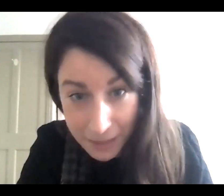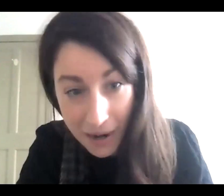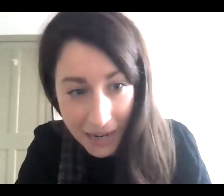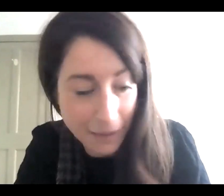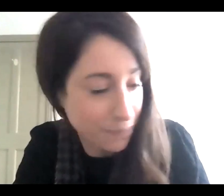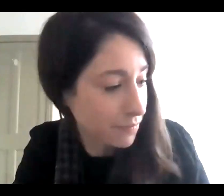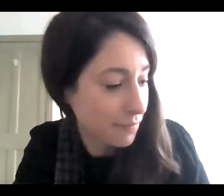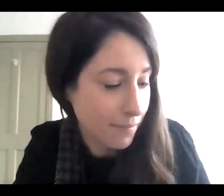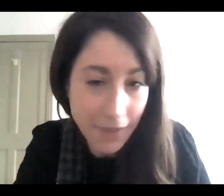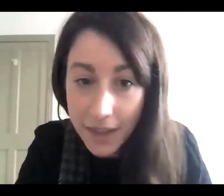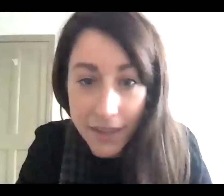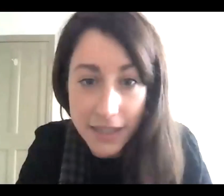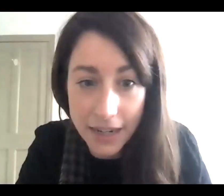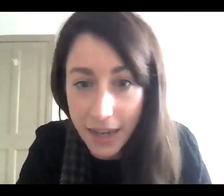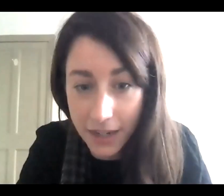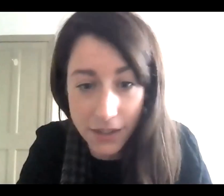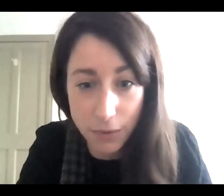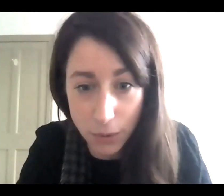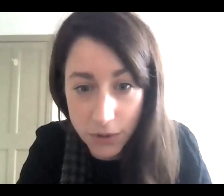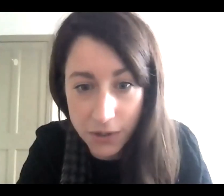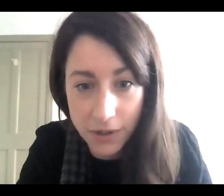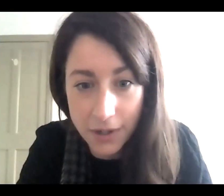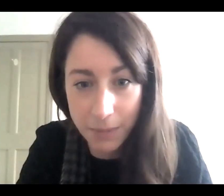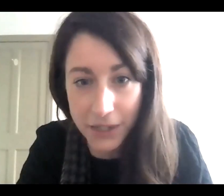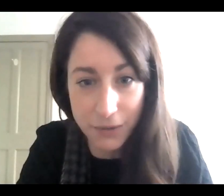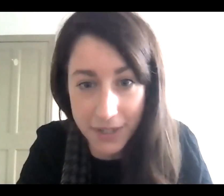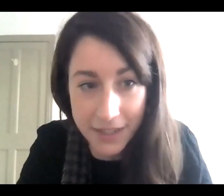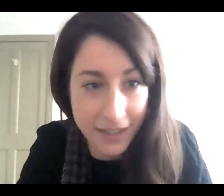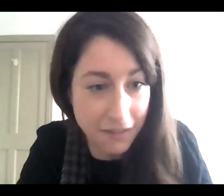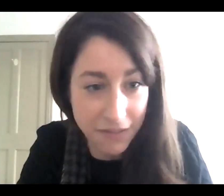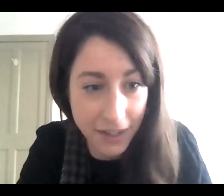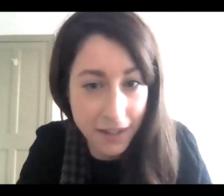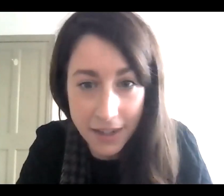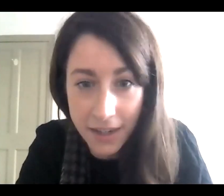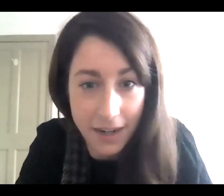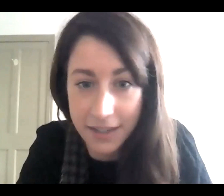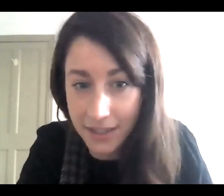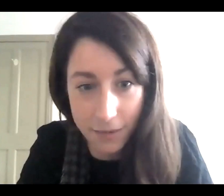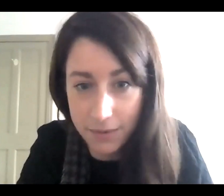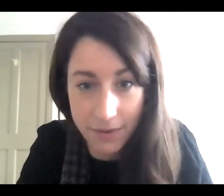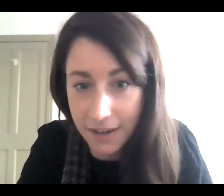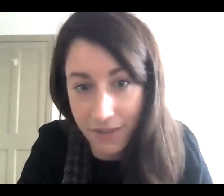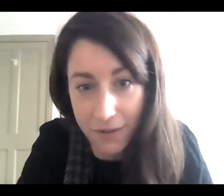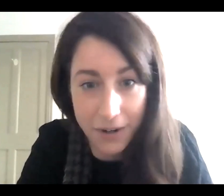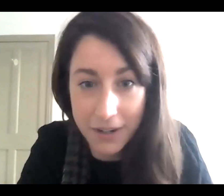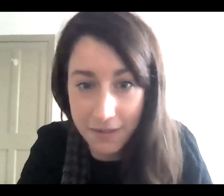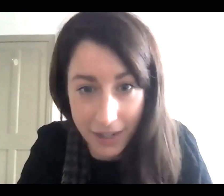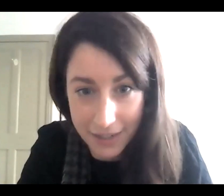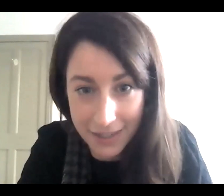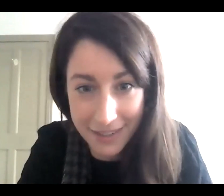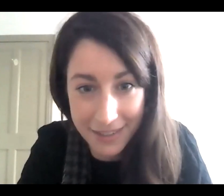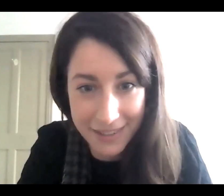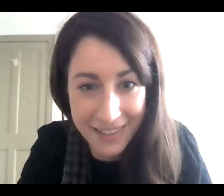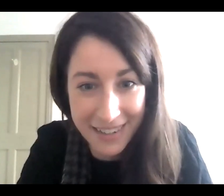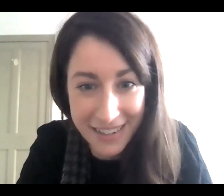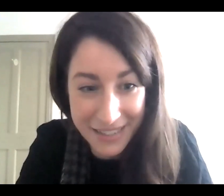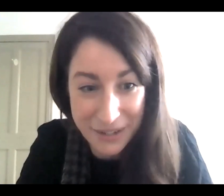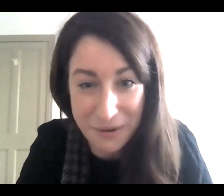the play? And they said 'Katie Roche' by Teresa Deevy. And I said, I've never heard of that. So